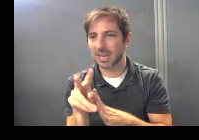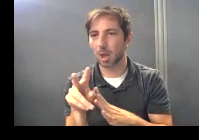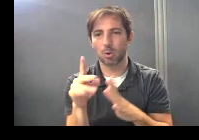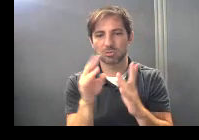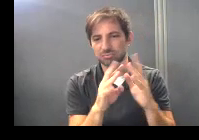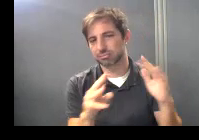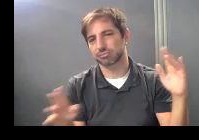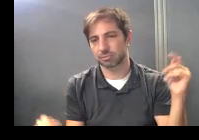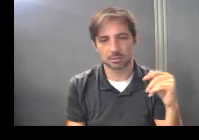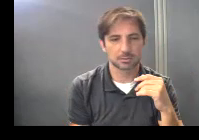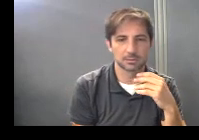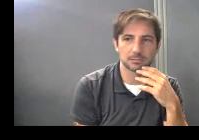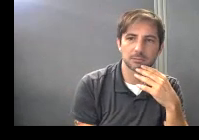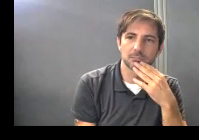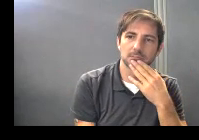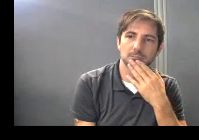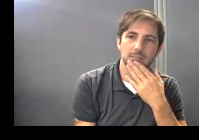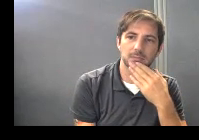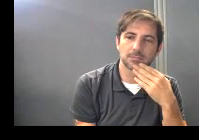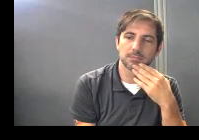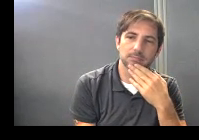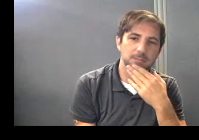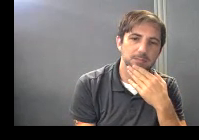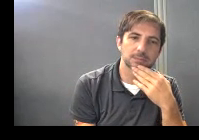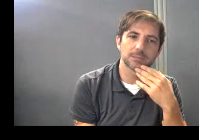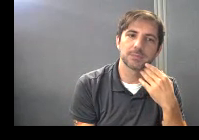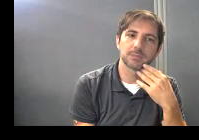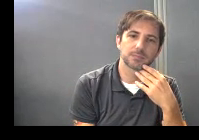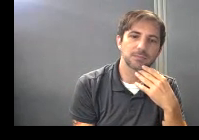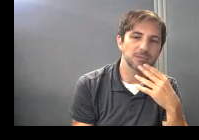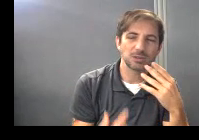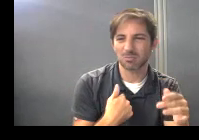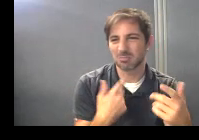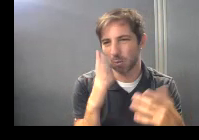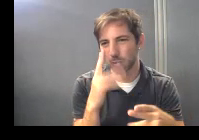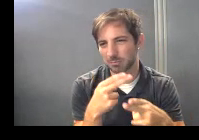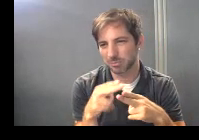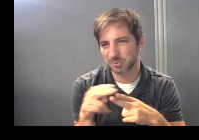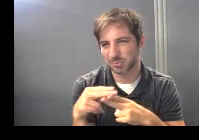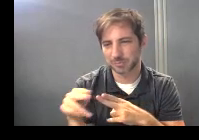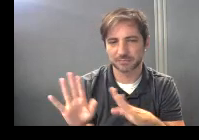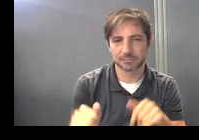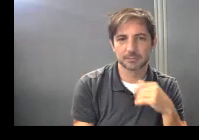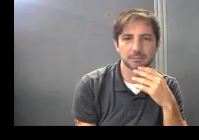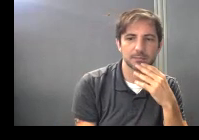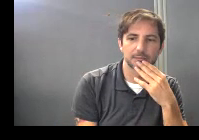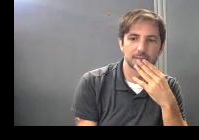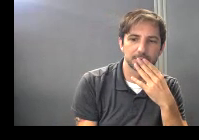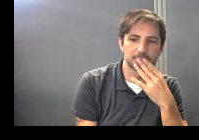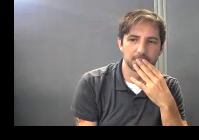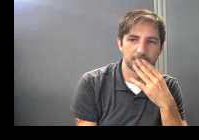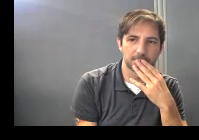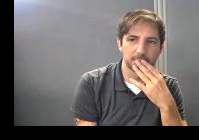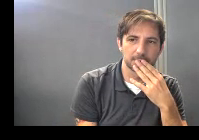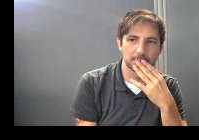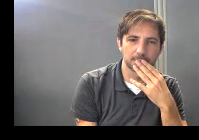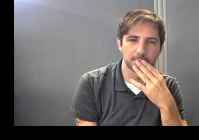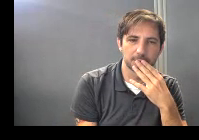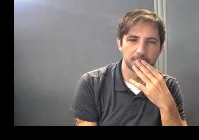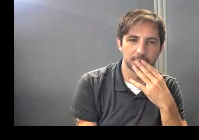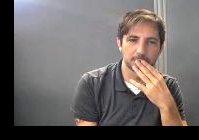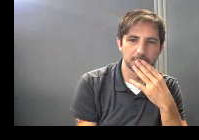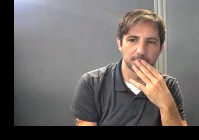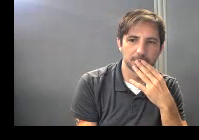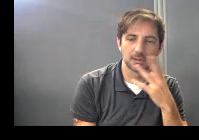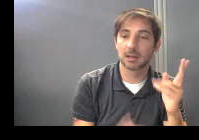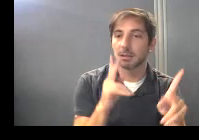I'LL GO THROUGH THESE RELATIVELY BRIEFLY. FOR PEOPLE WITH VISION DISABILITIES, WE FOCUS